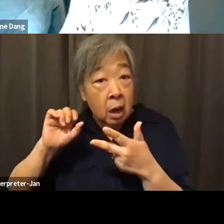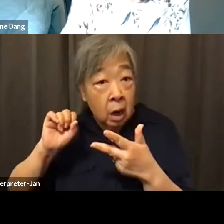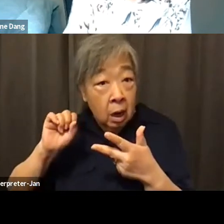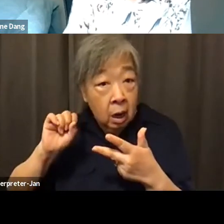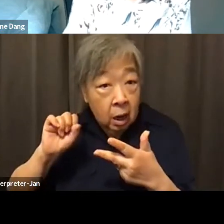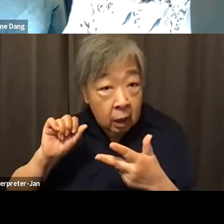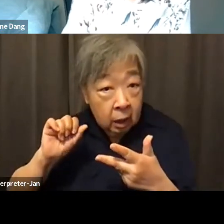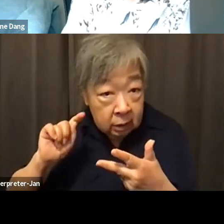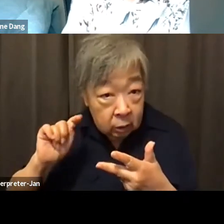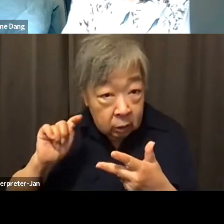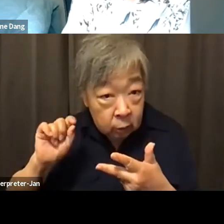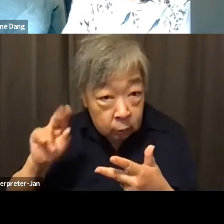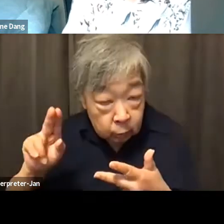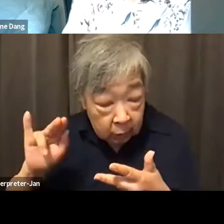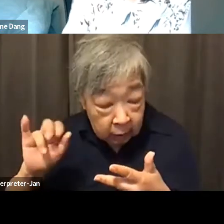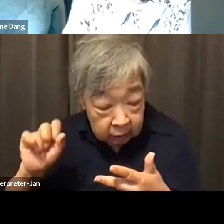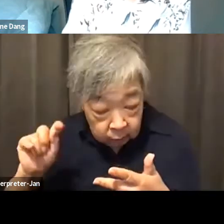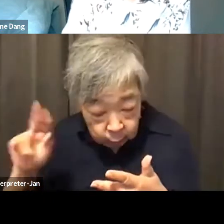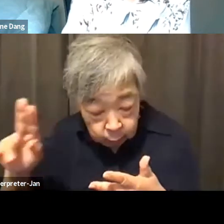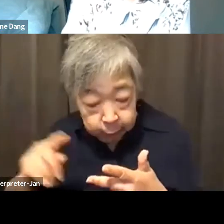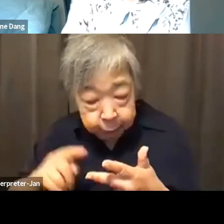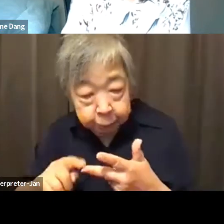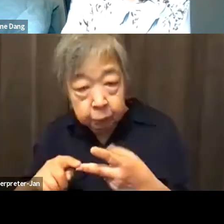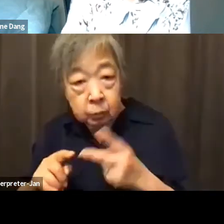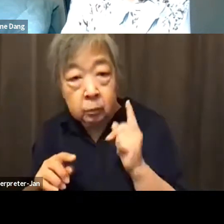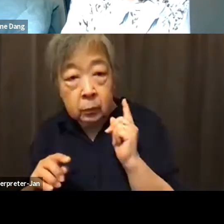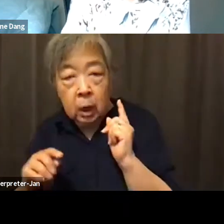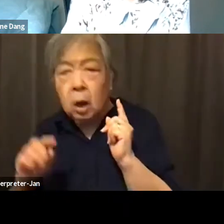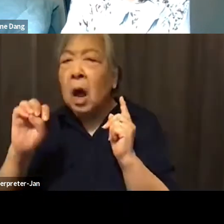Sure. So I am blind.